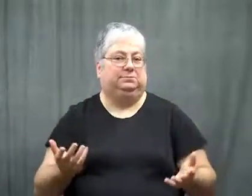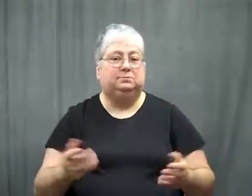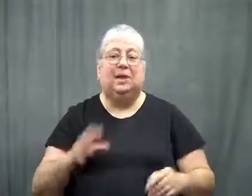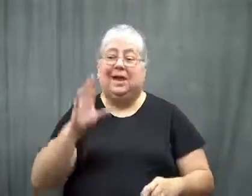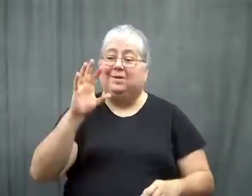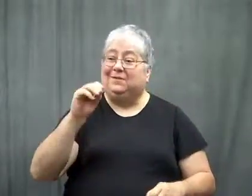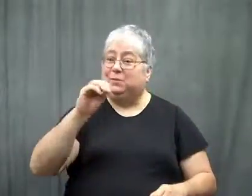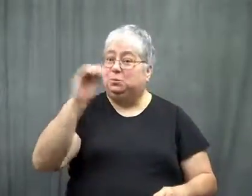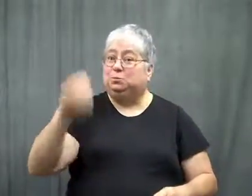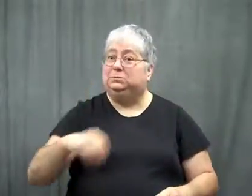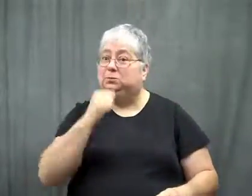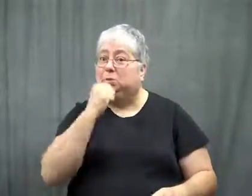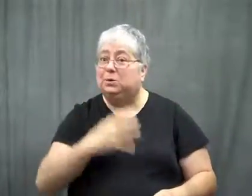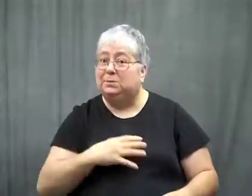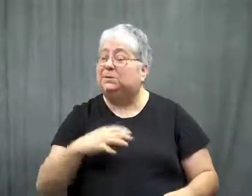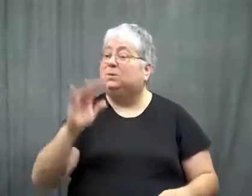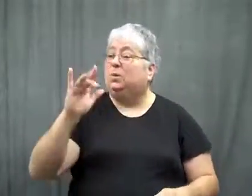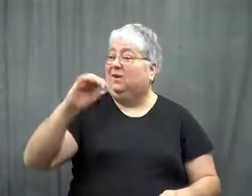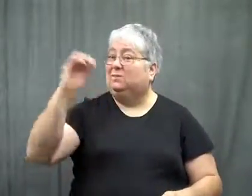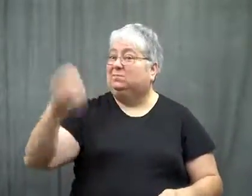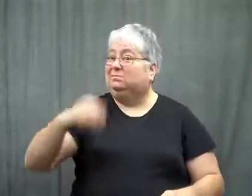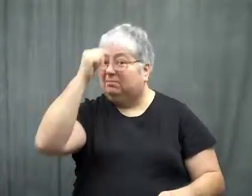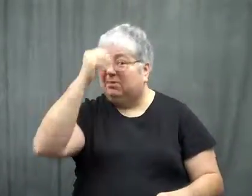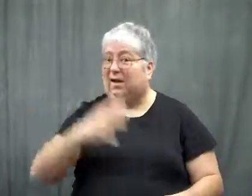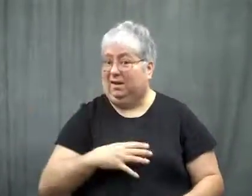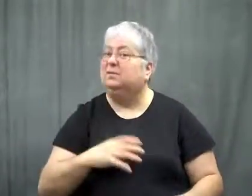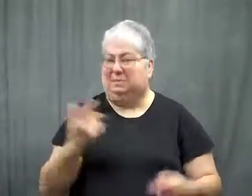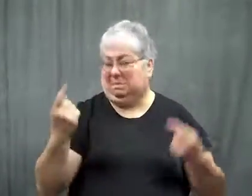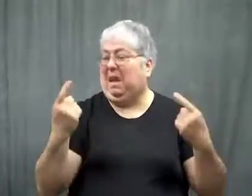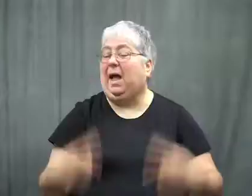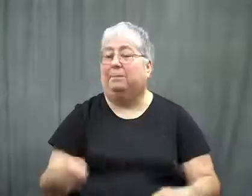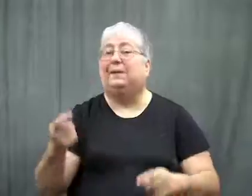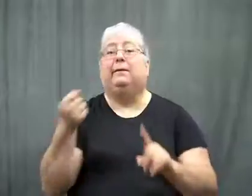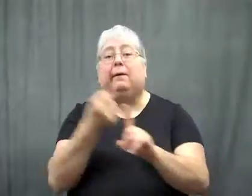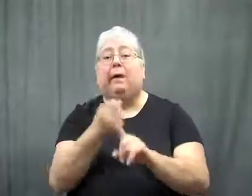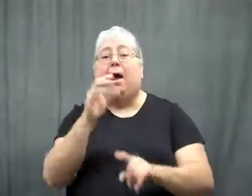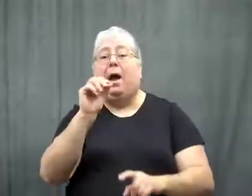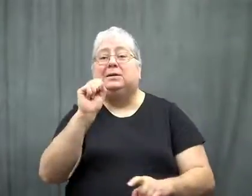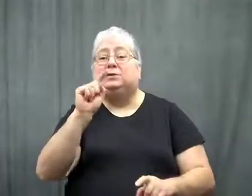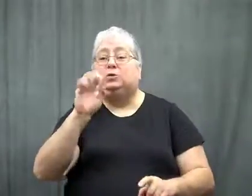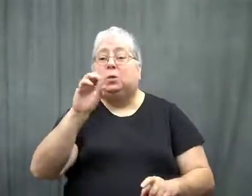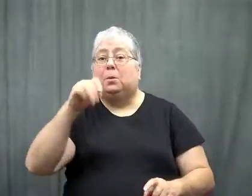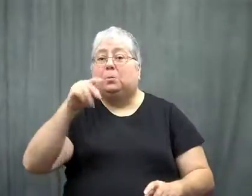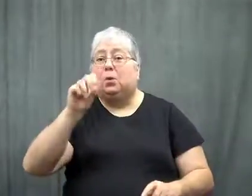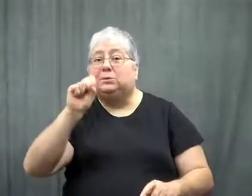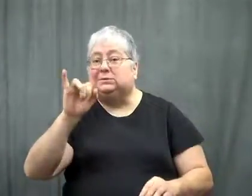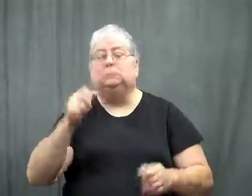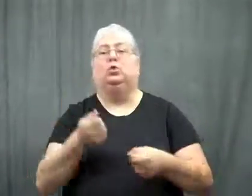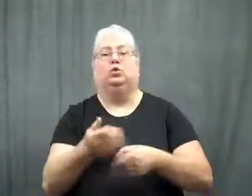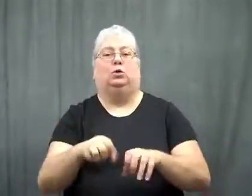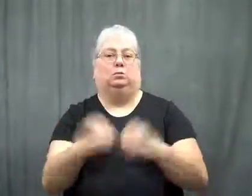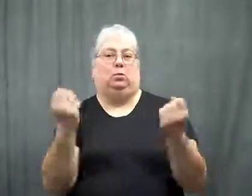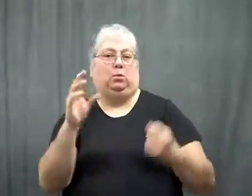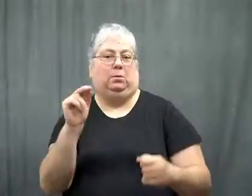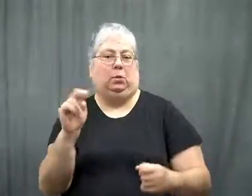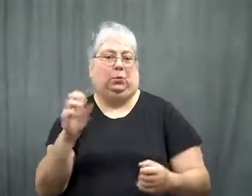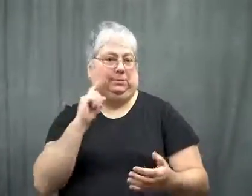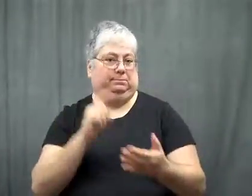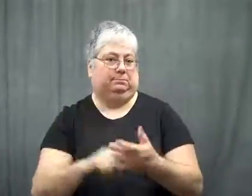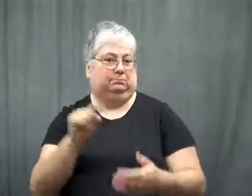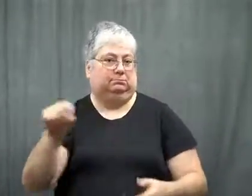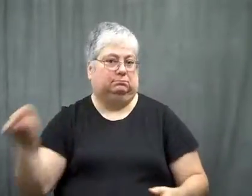One in two women and one in four men suffer fractures caused by osteoporosis.